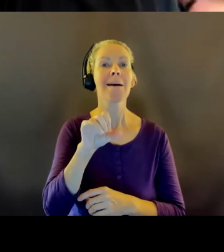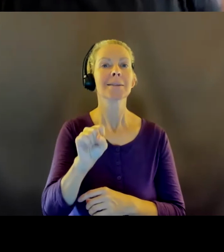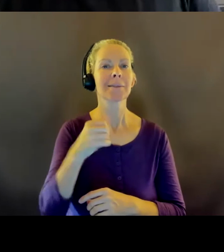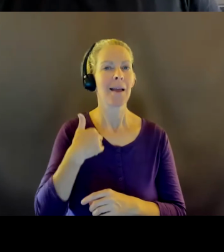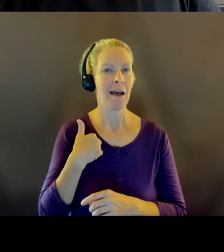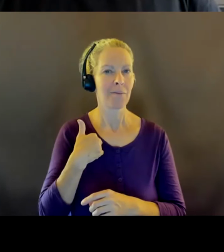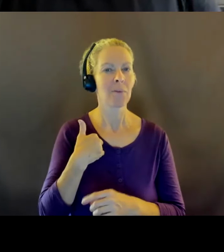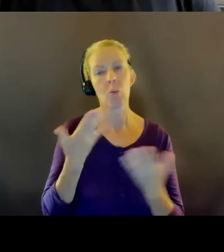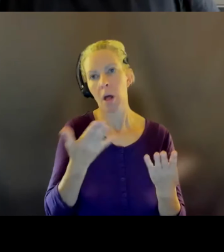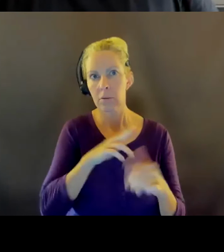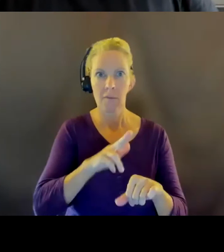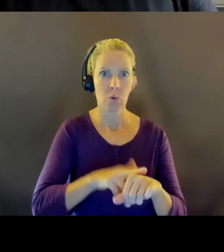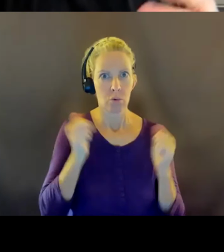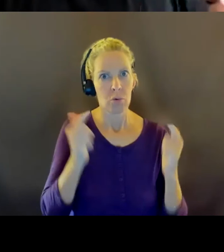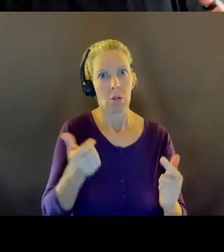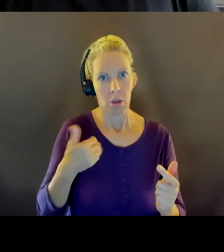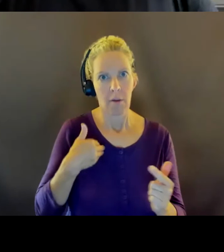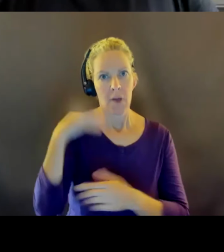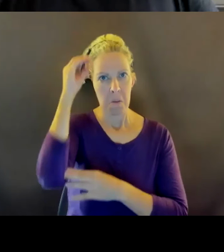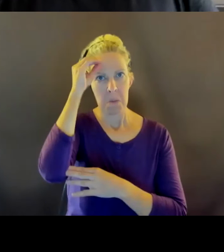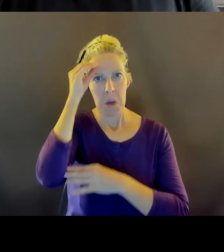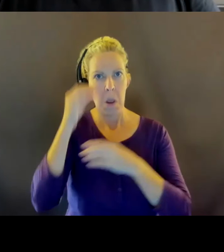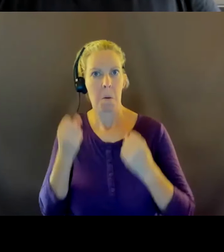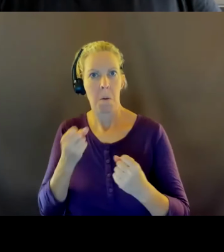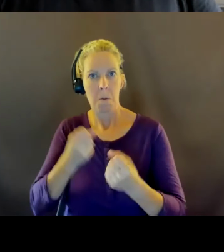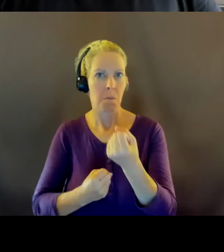And we can learn from that a little bit.